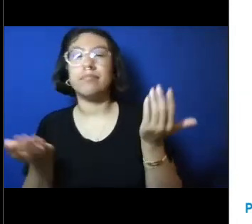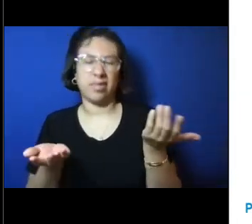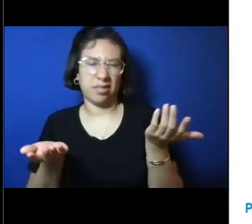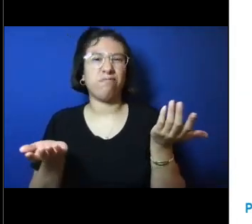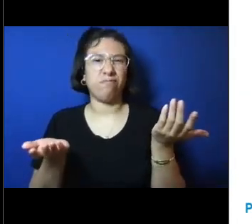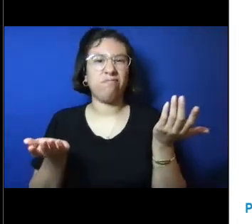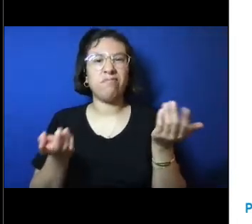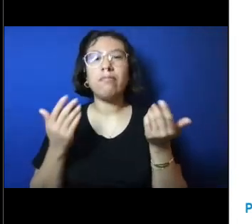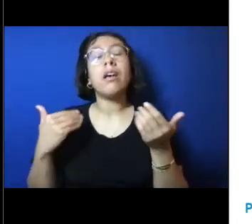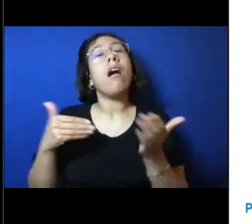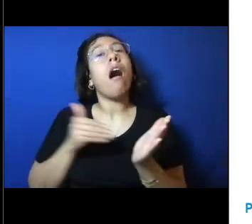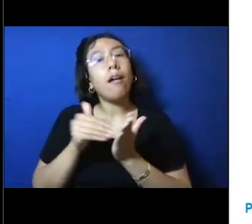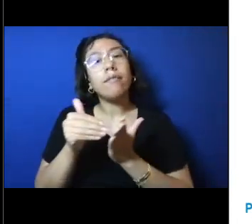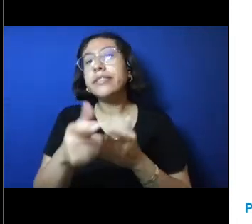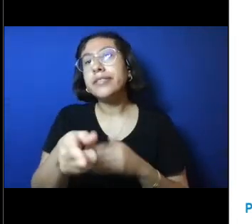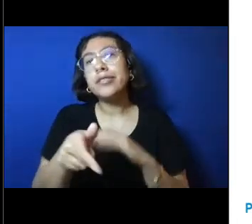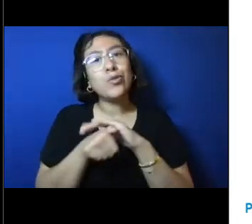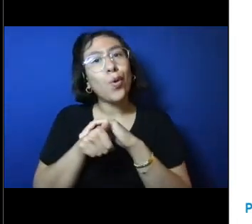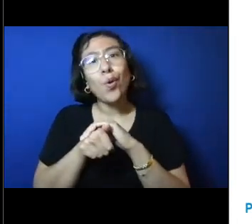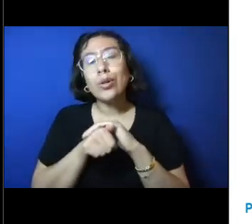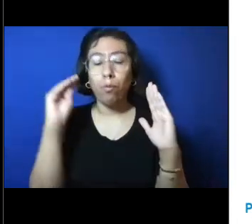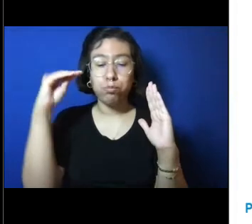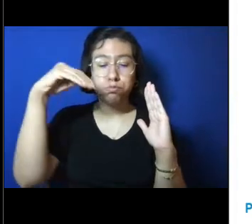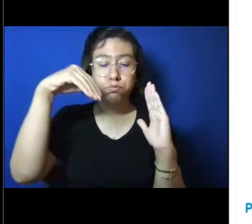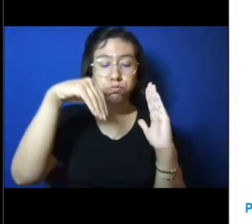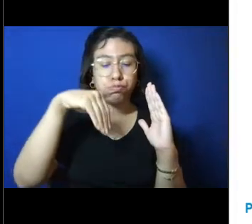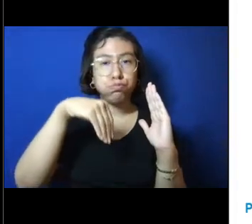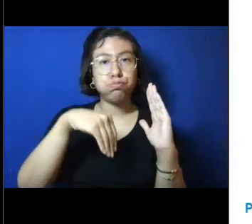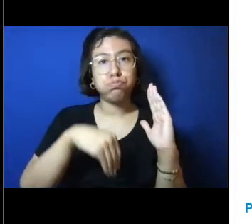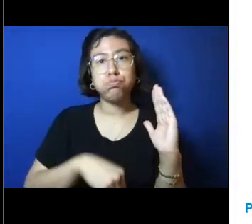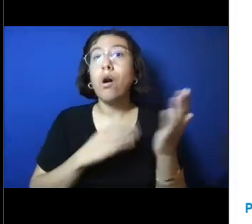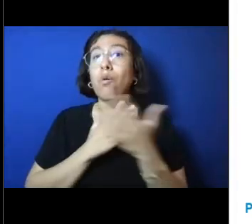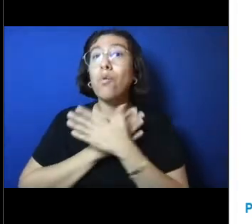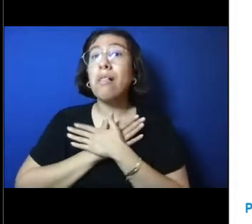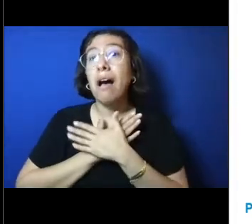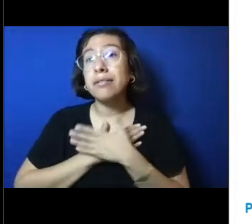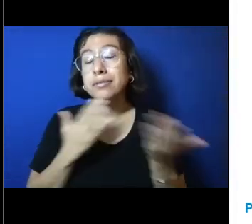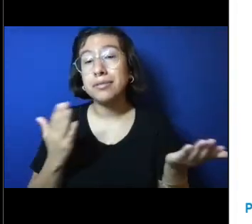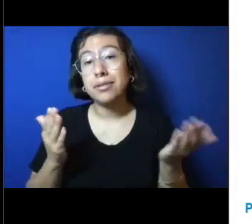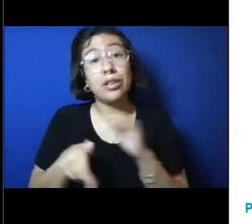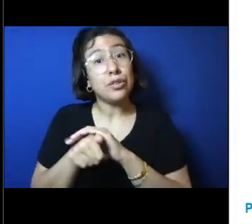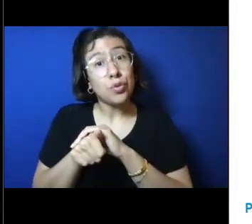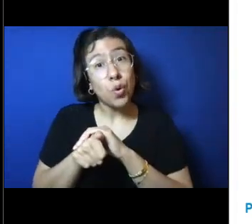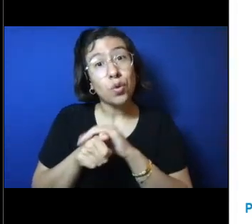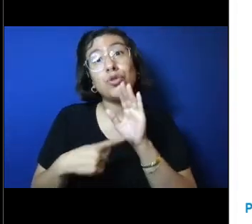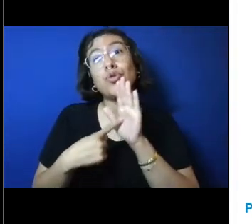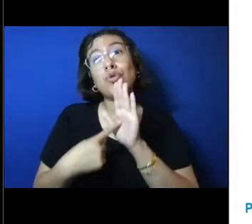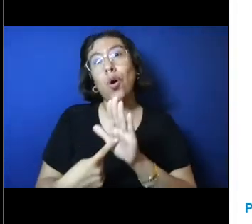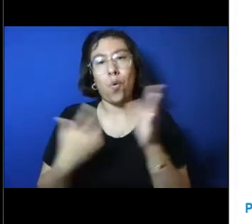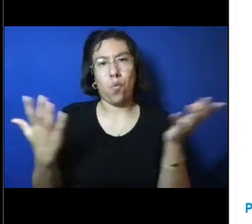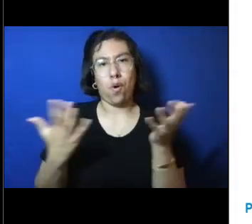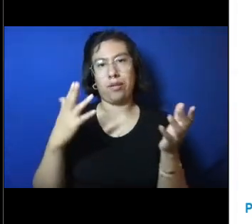But, occasionally, they'll just go down and relax. And turtles will exhibit what's called negative buoyancy.